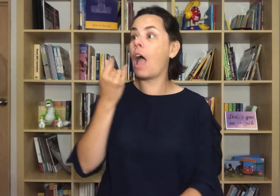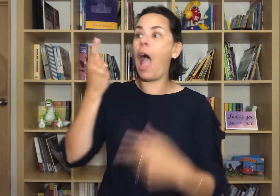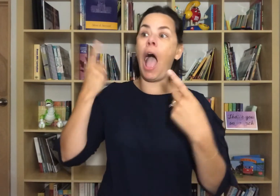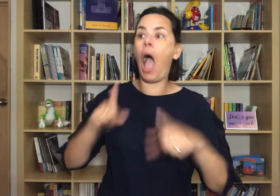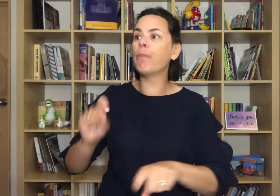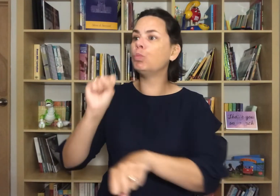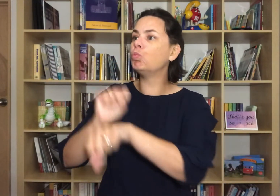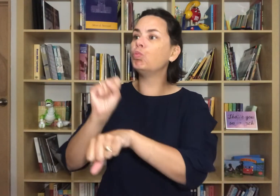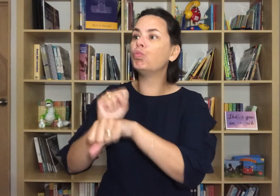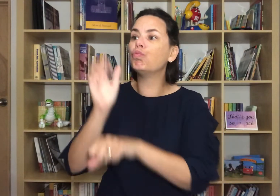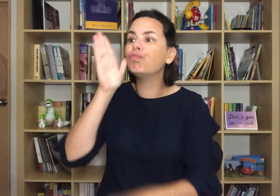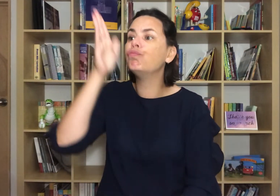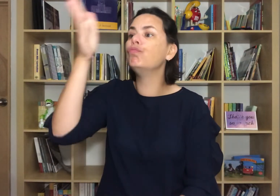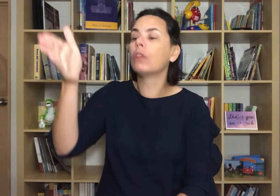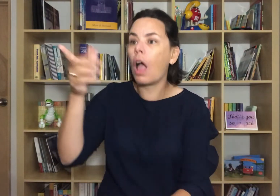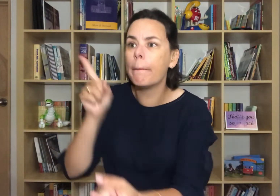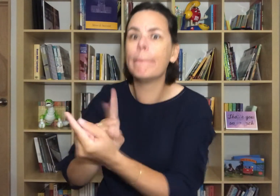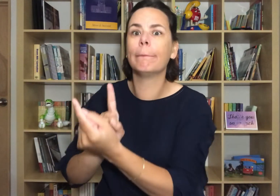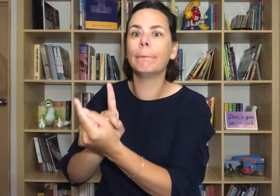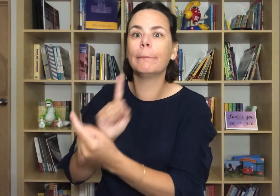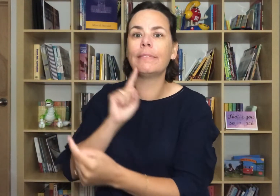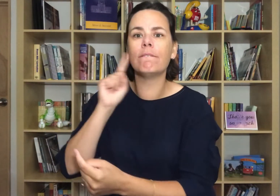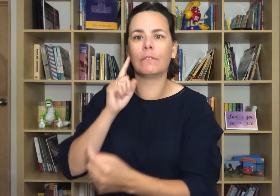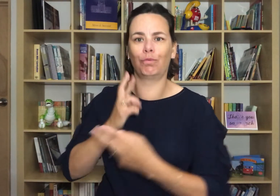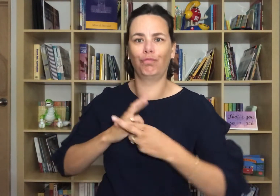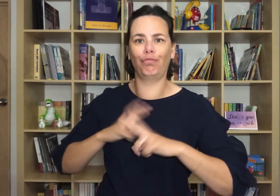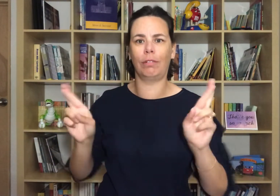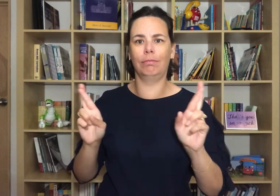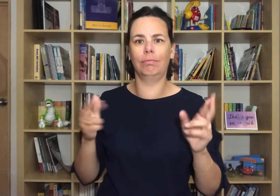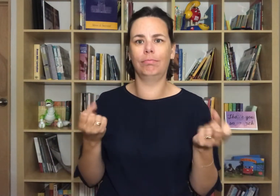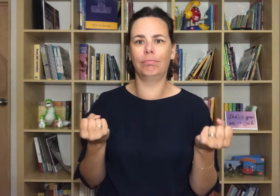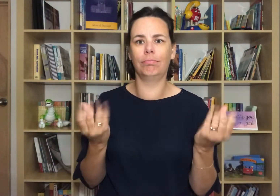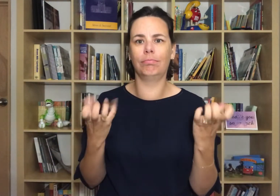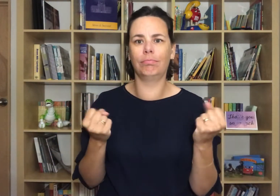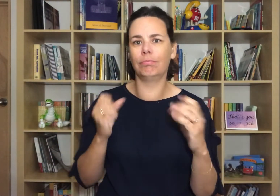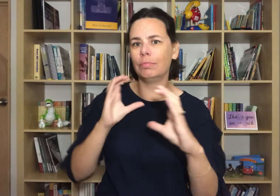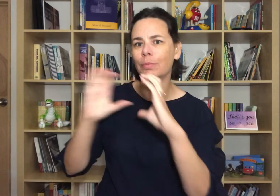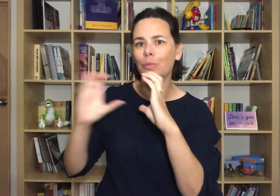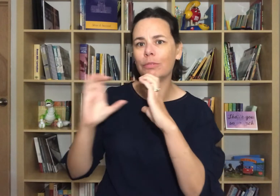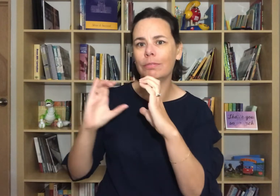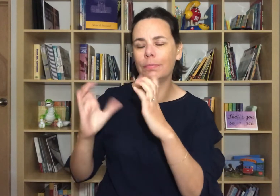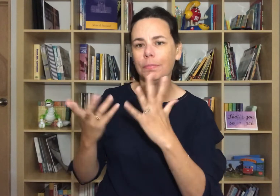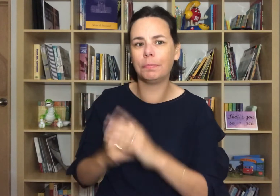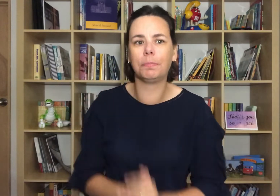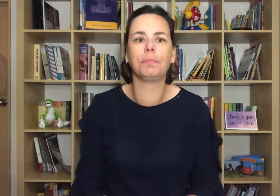or when meeting Deaf people in their work environment